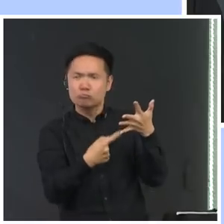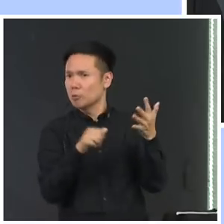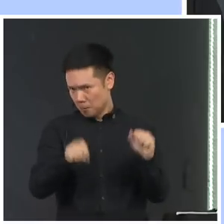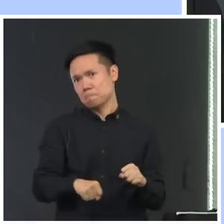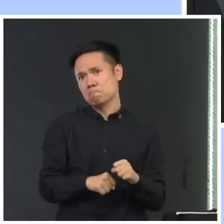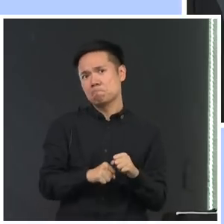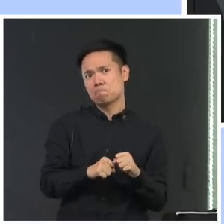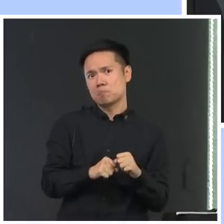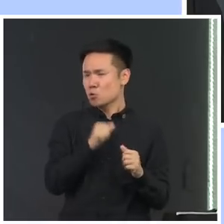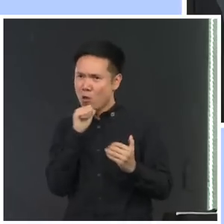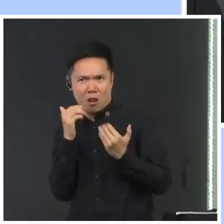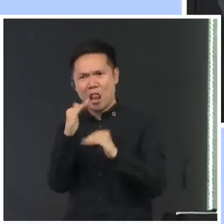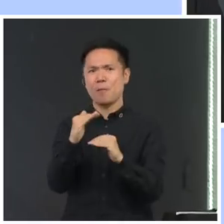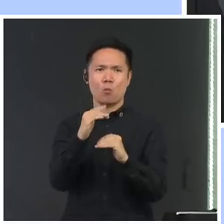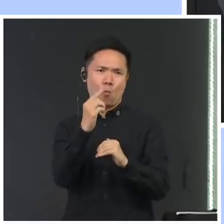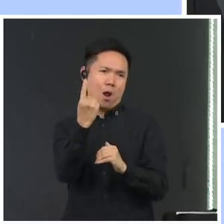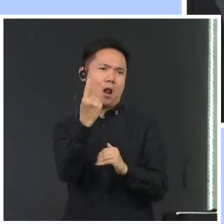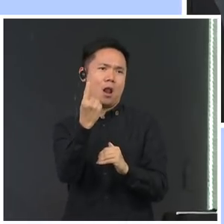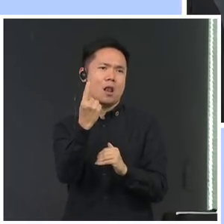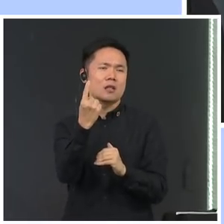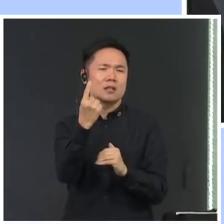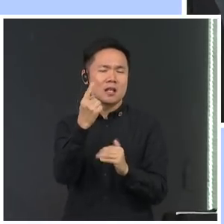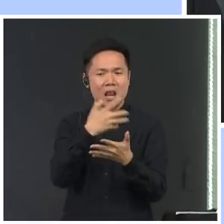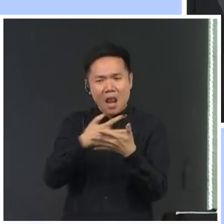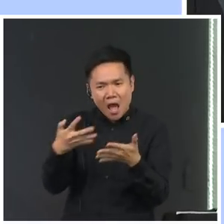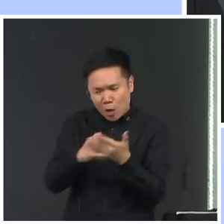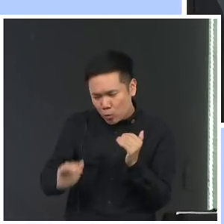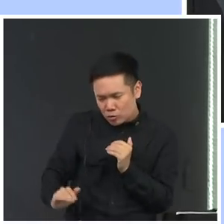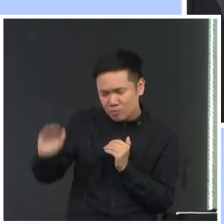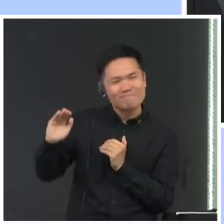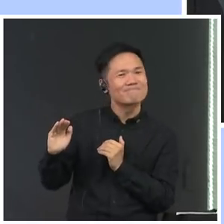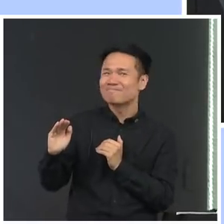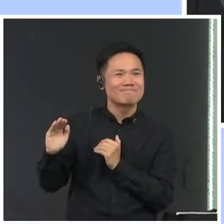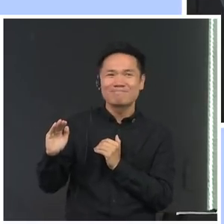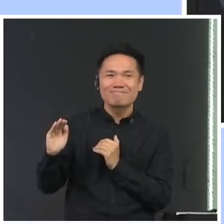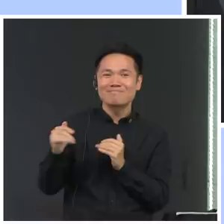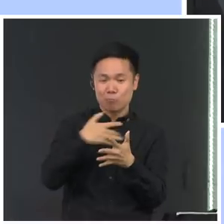For me, I only have one mother, but as for mother tongue, I have two, three, or four.